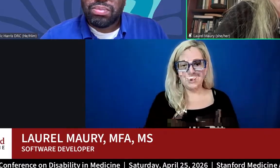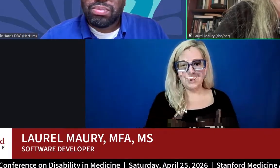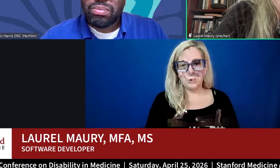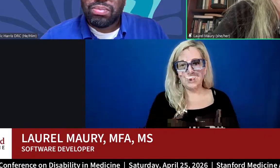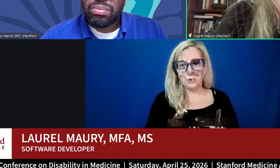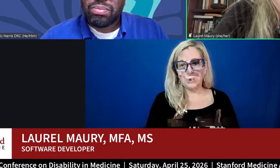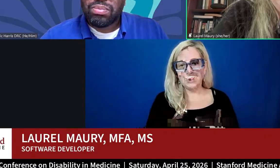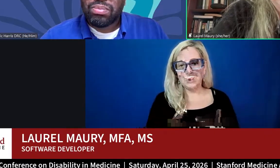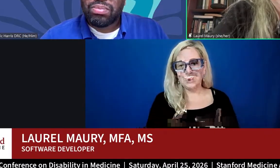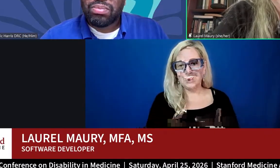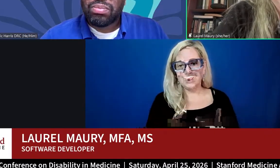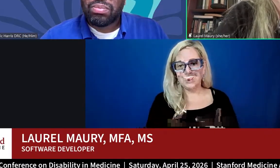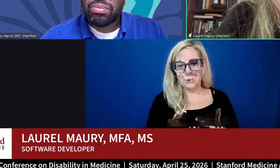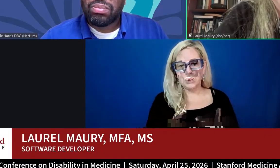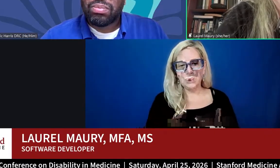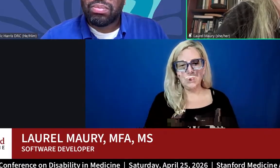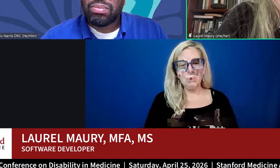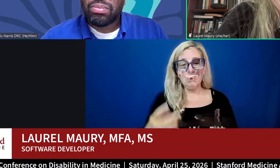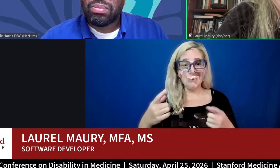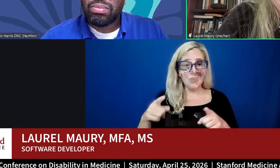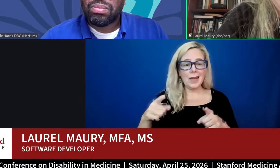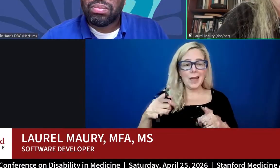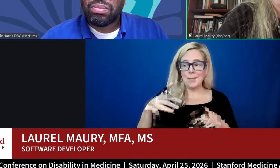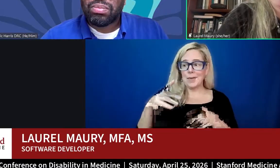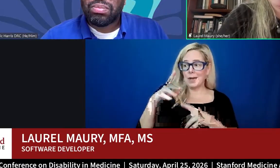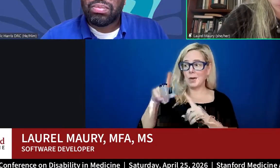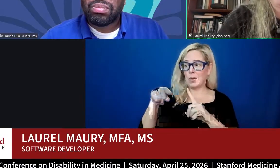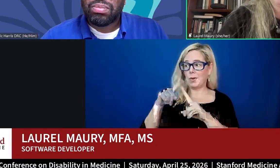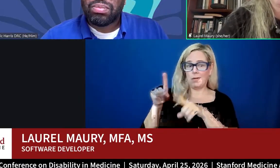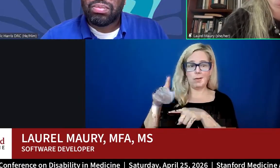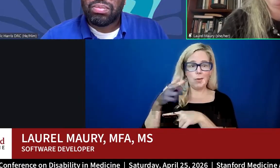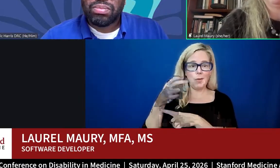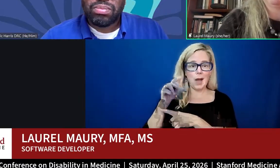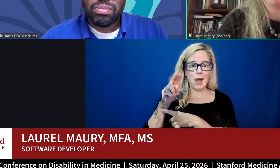um failed two courses at Hopkins because I got pneumonia and I didn't withdraw. I was